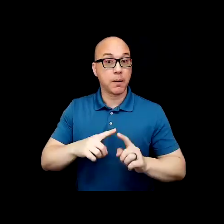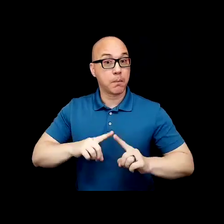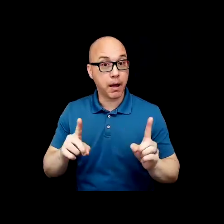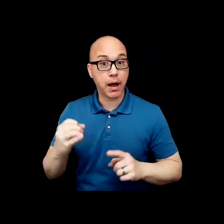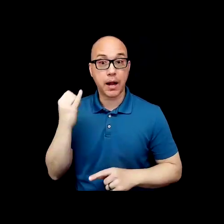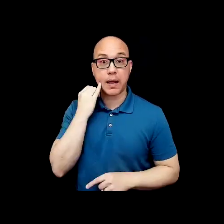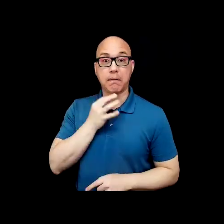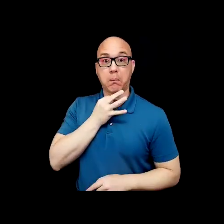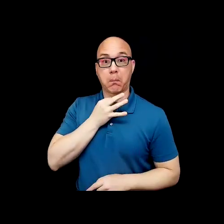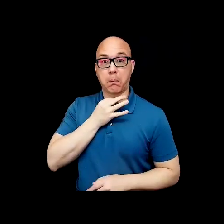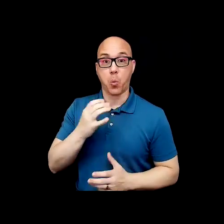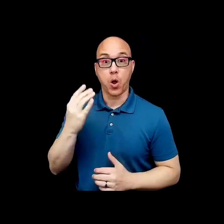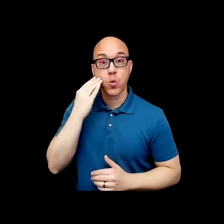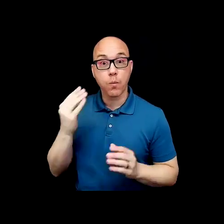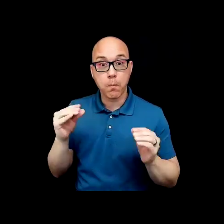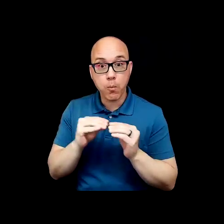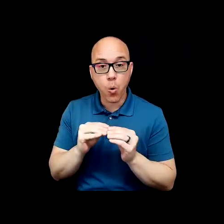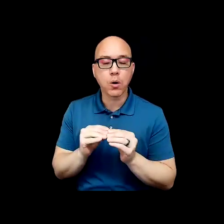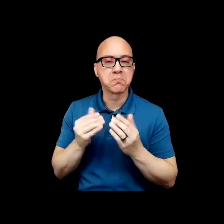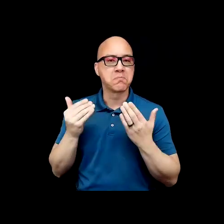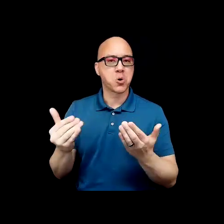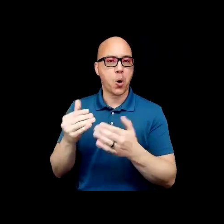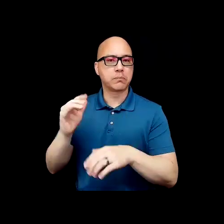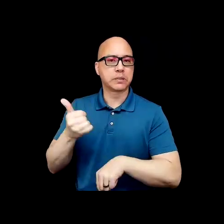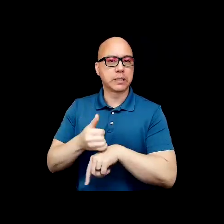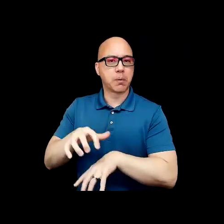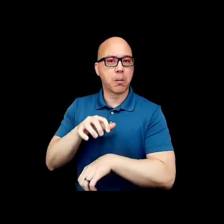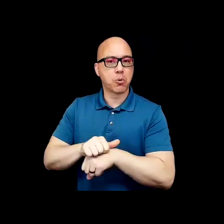are interested in knowing about, make an appointment with your tax advisor,